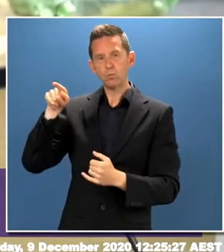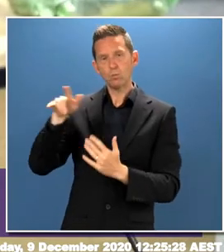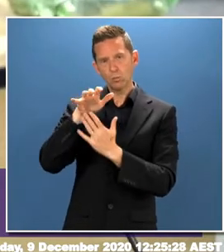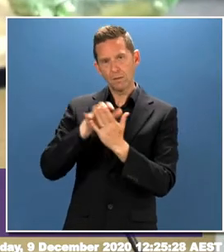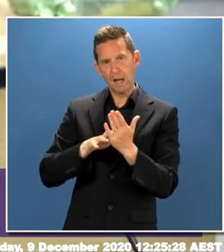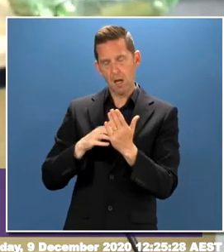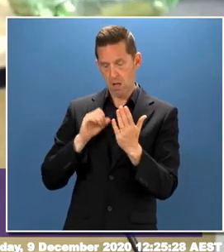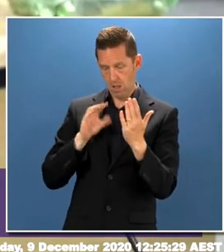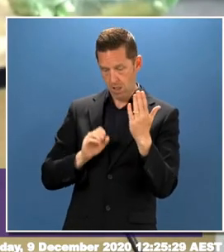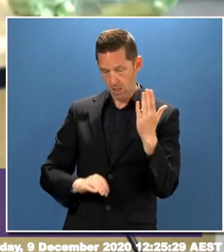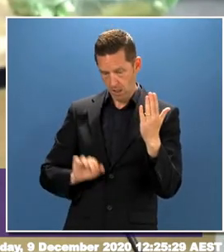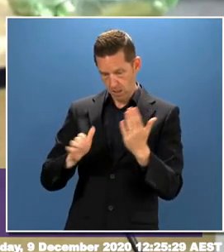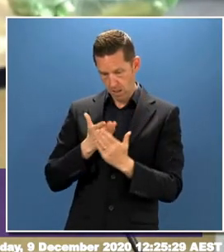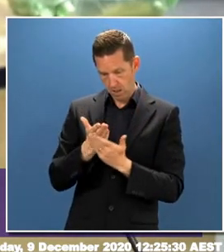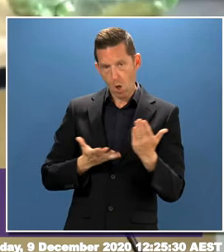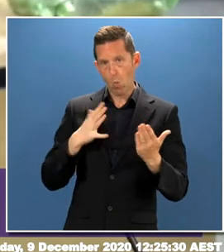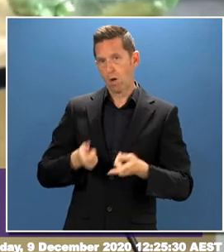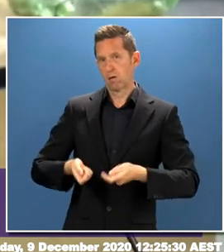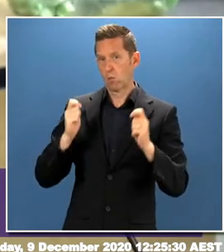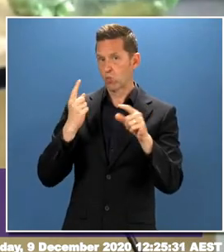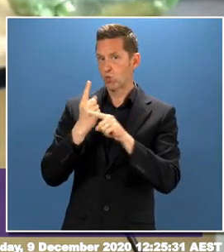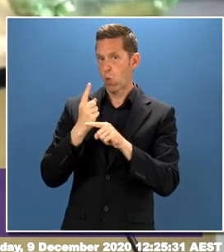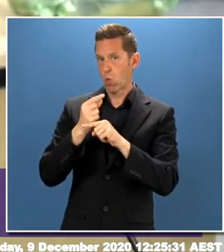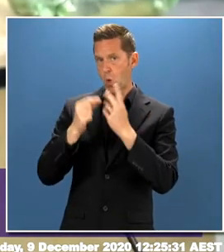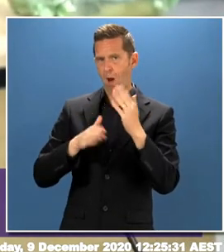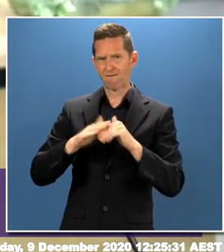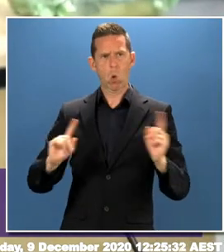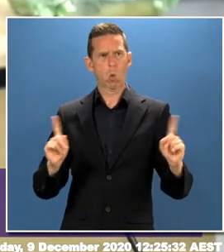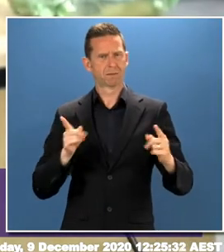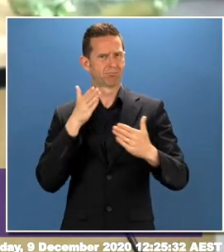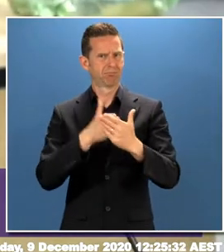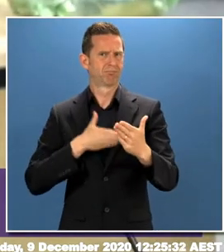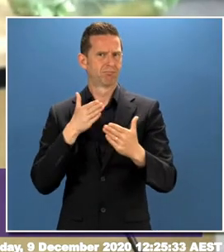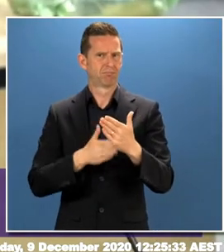statement, I wonder if we can touch on a couple of those, and just starting with